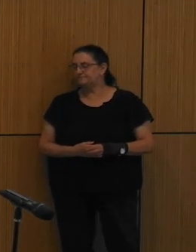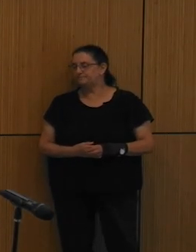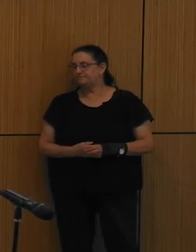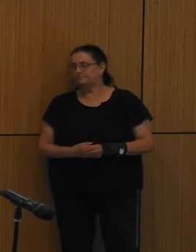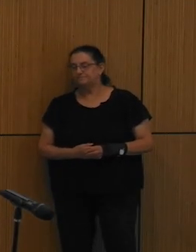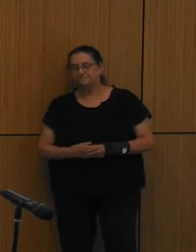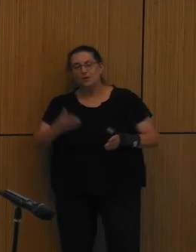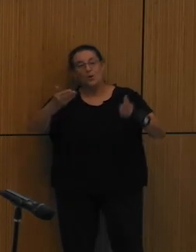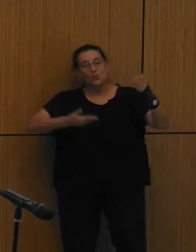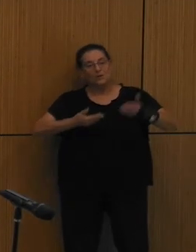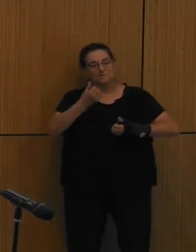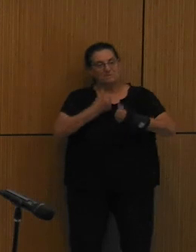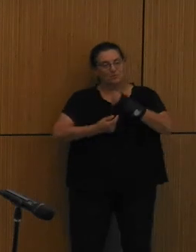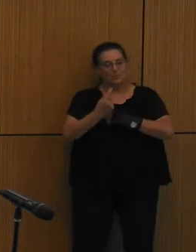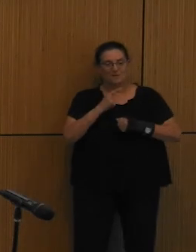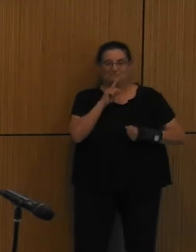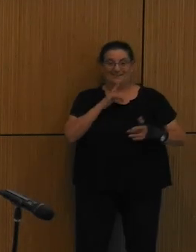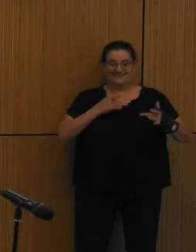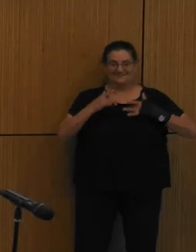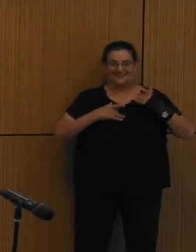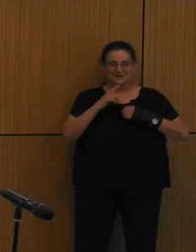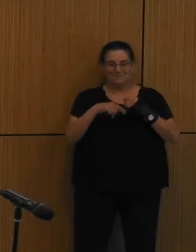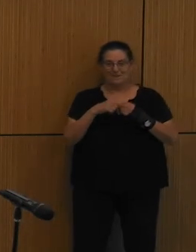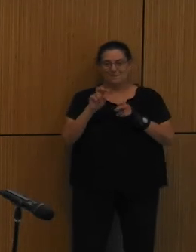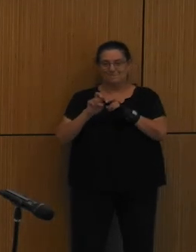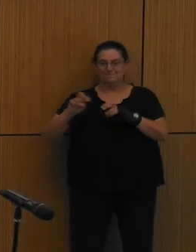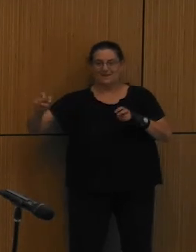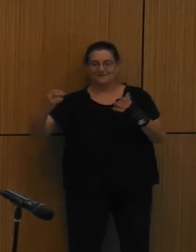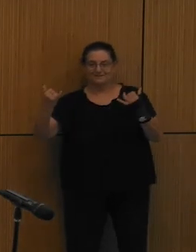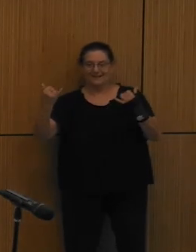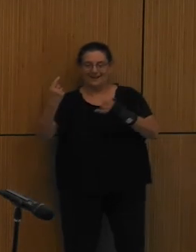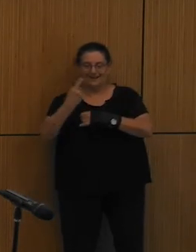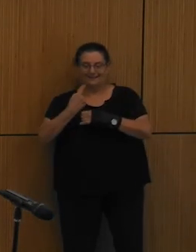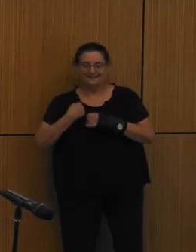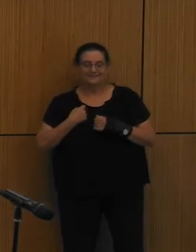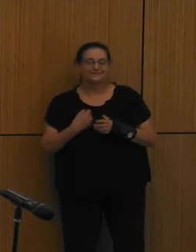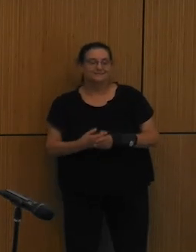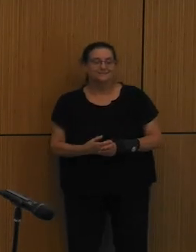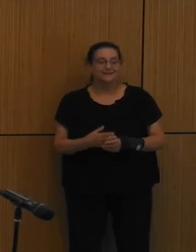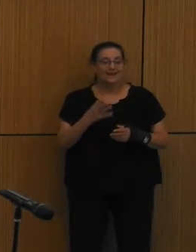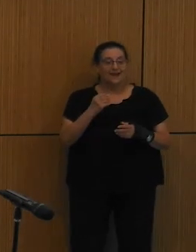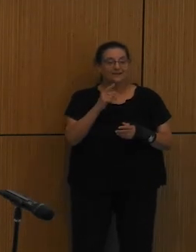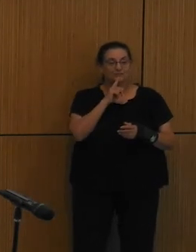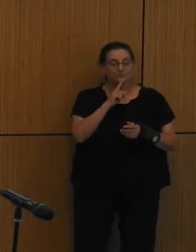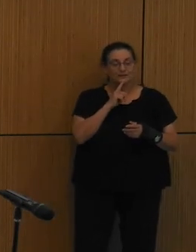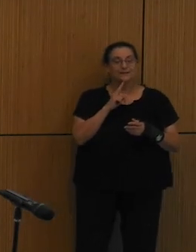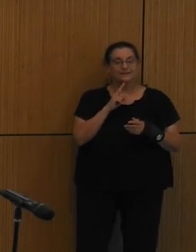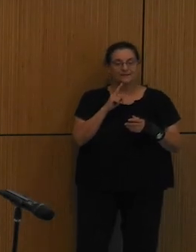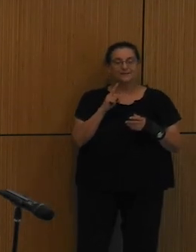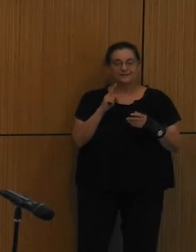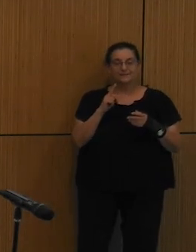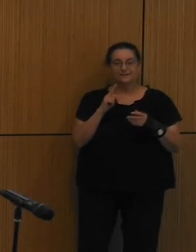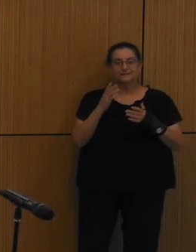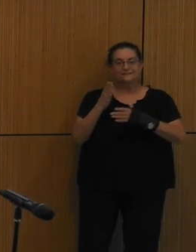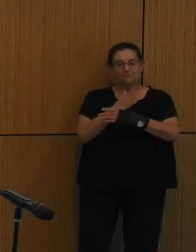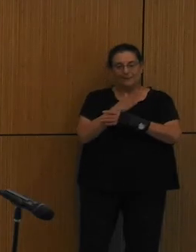Welcome, everyone. I'm really excited about the panel. We have, for you today. And it does span span the spectrum.